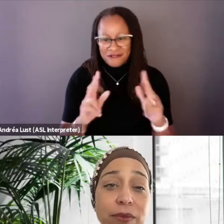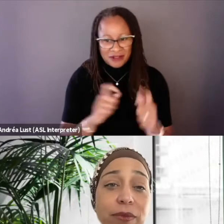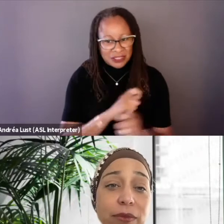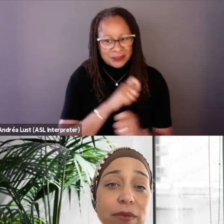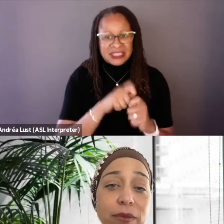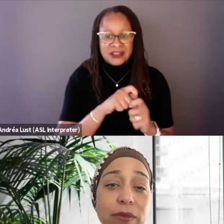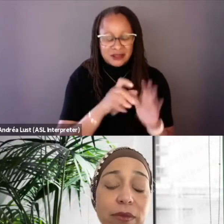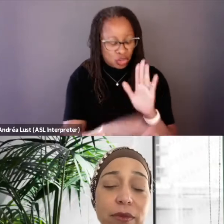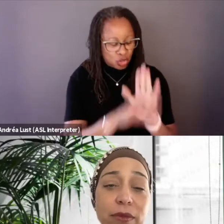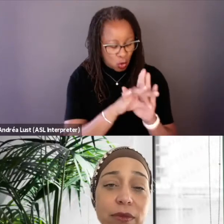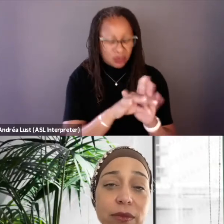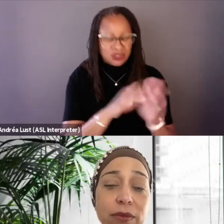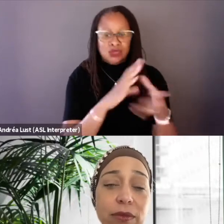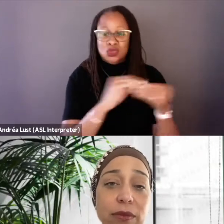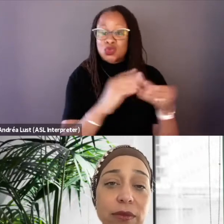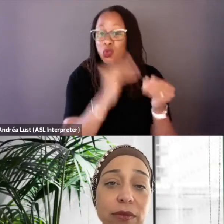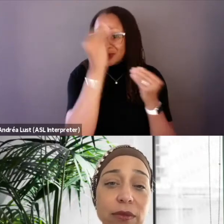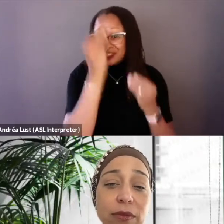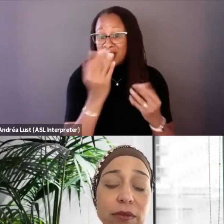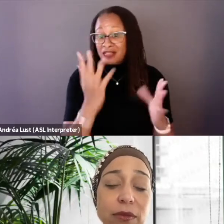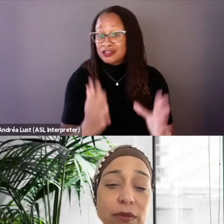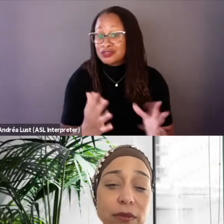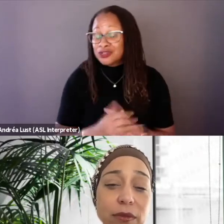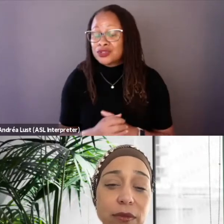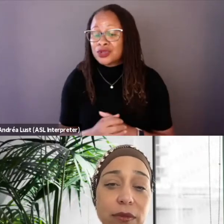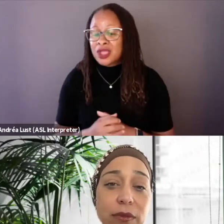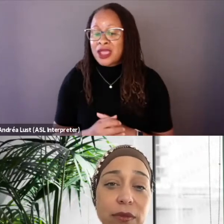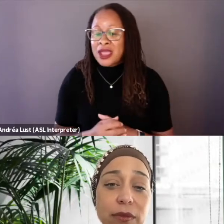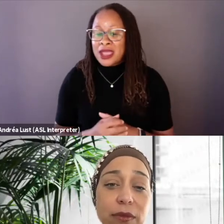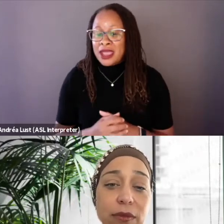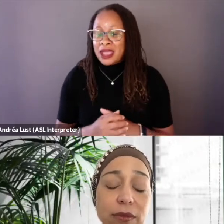And for me it's great to have them sitting down,